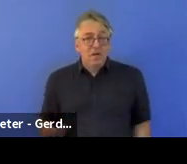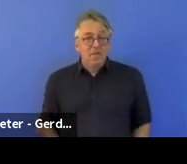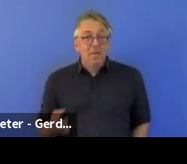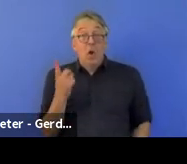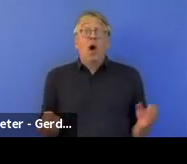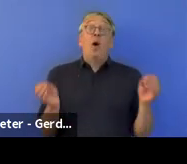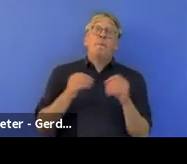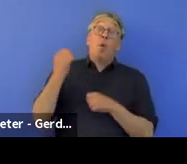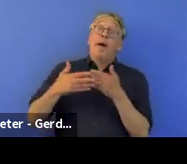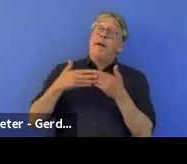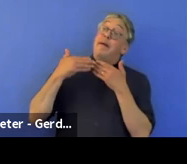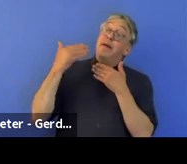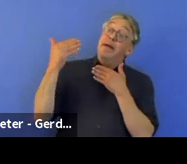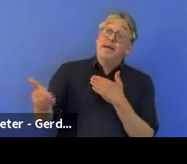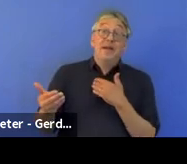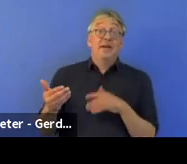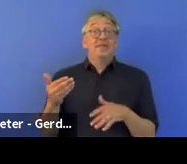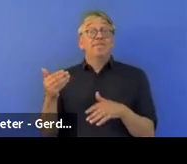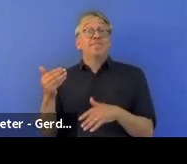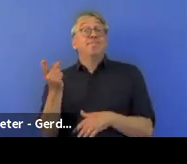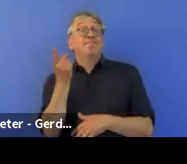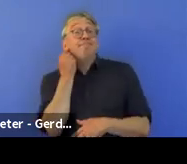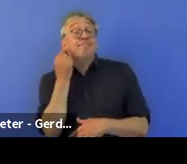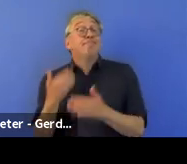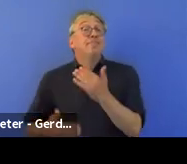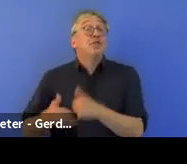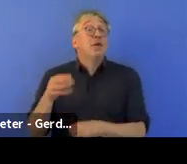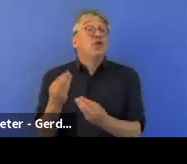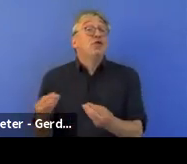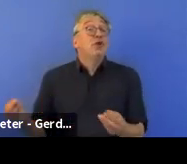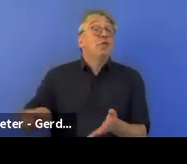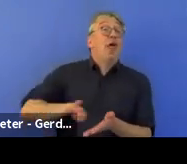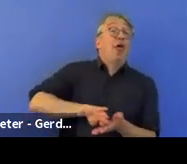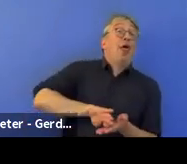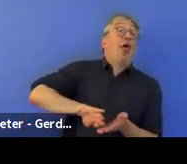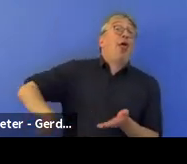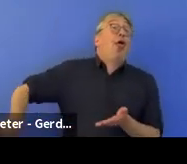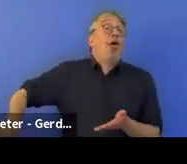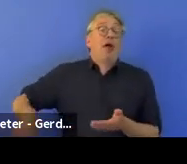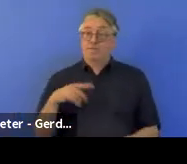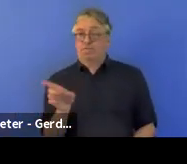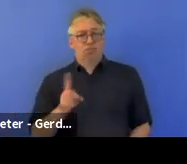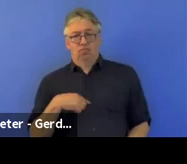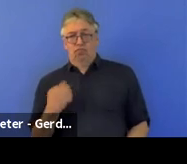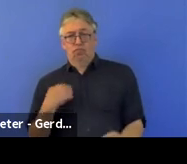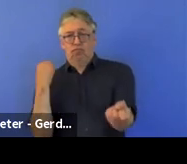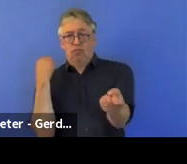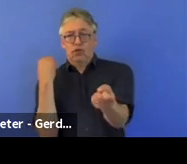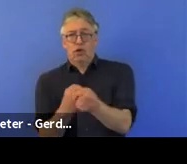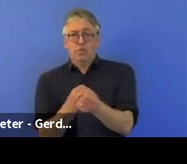another year of no education. We cannot allow another year of children and young people with disabilities being